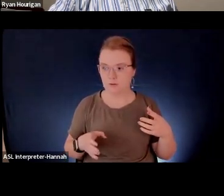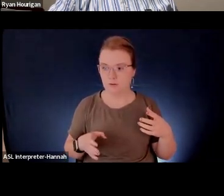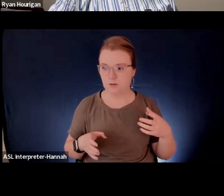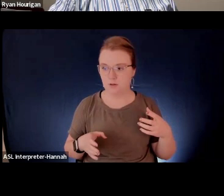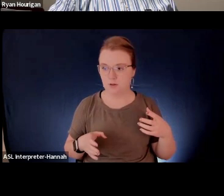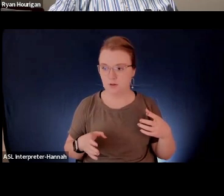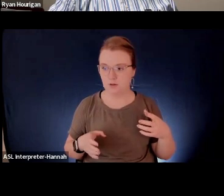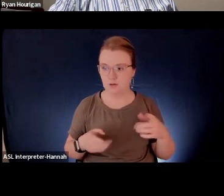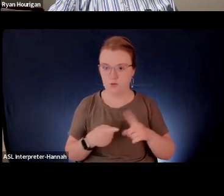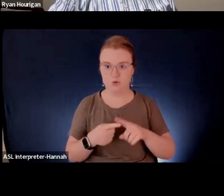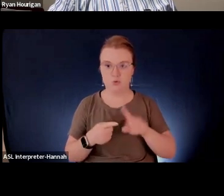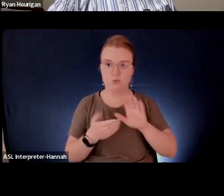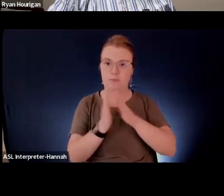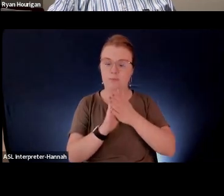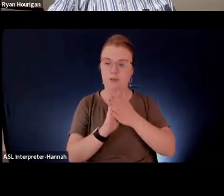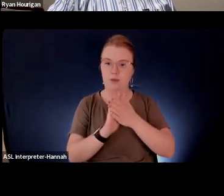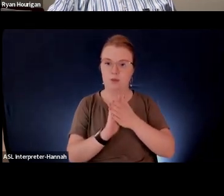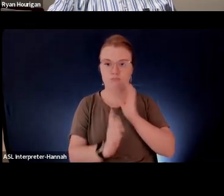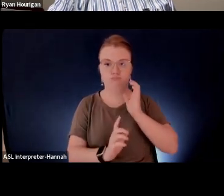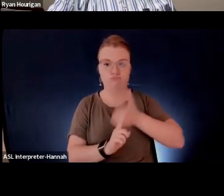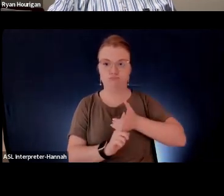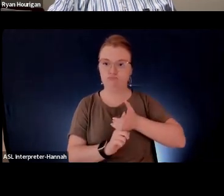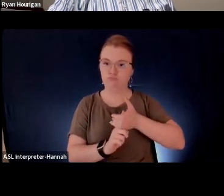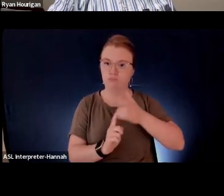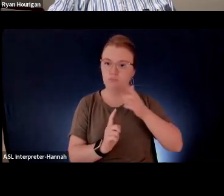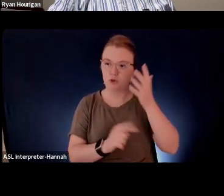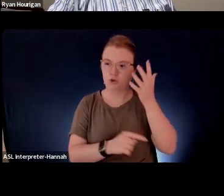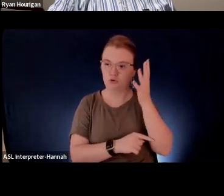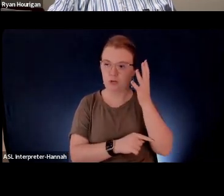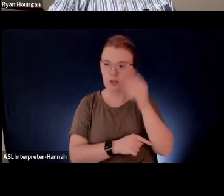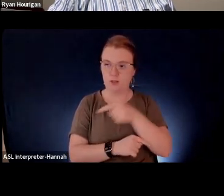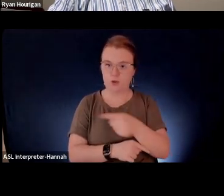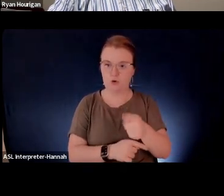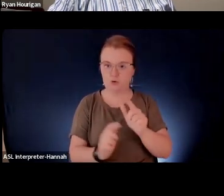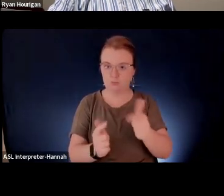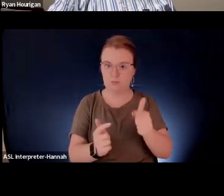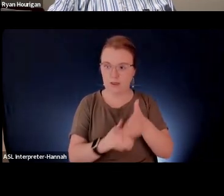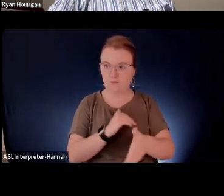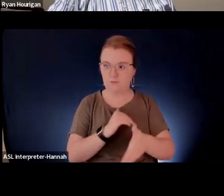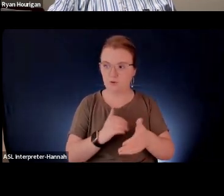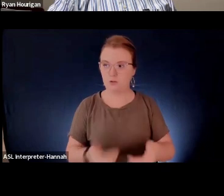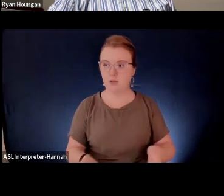to be the tree and then you guys can come after that. Okay? So here we go. I'm a tree.